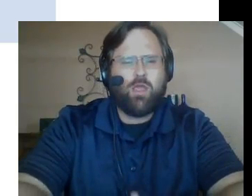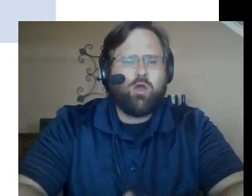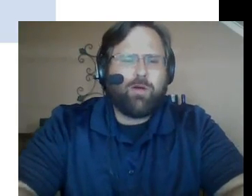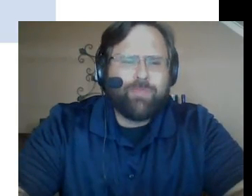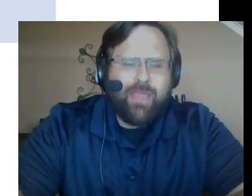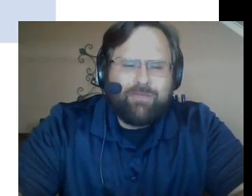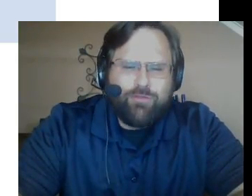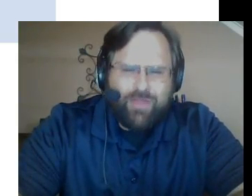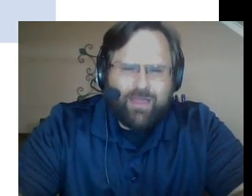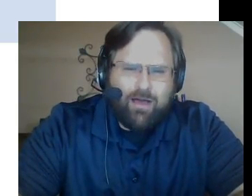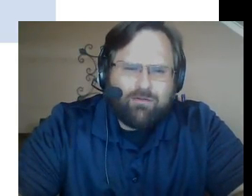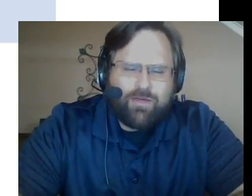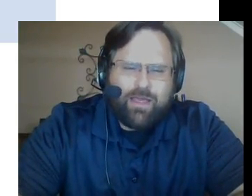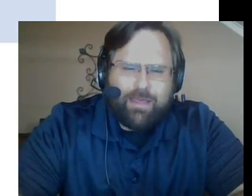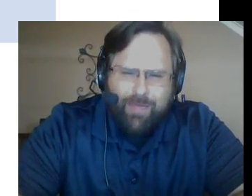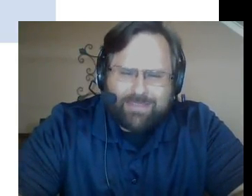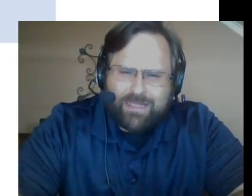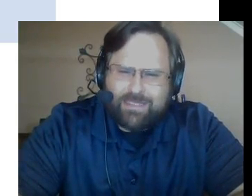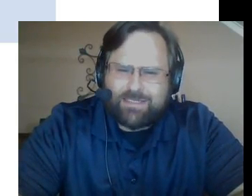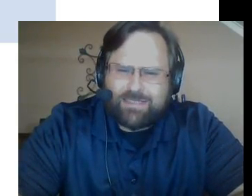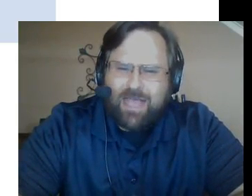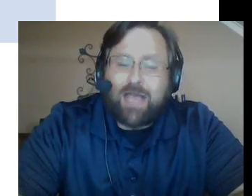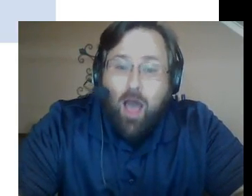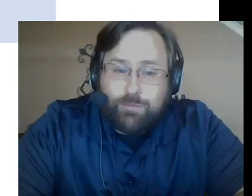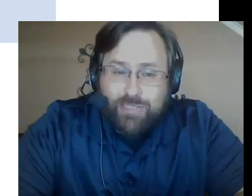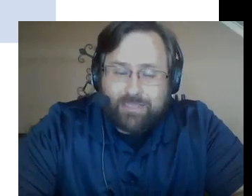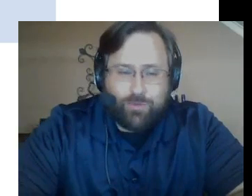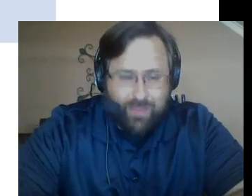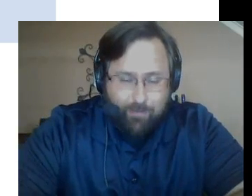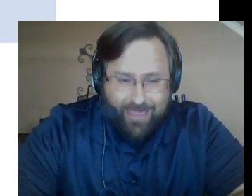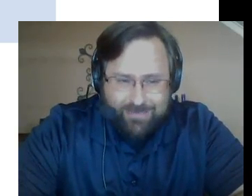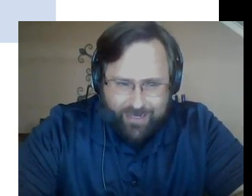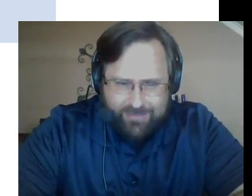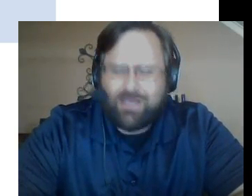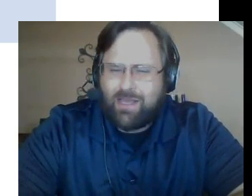well if you think of embedded sentences as objects within a main sentence